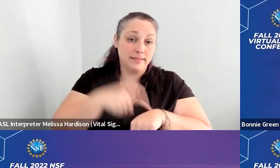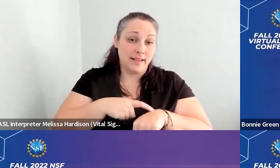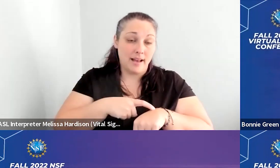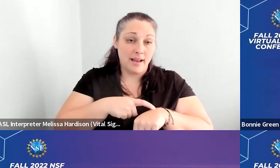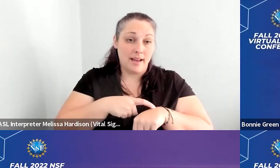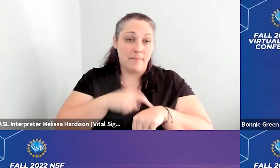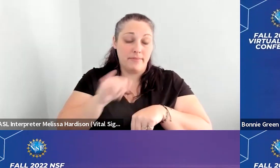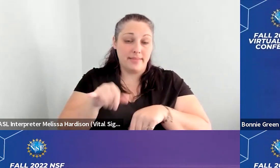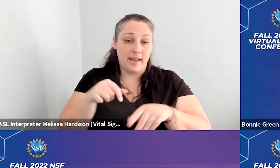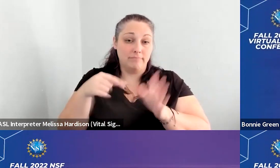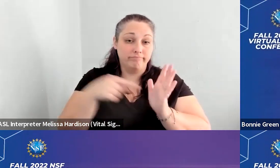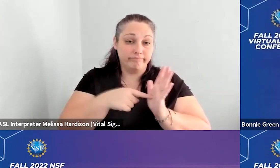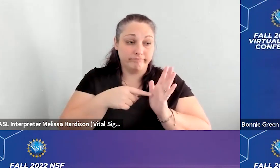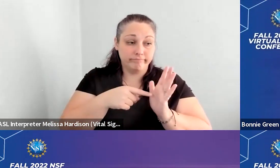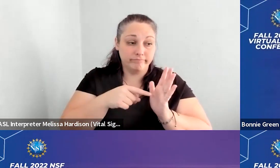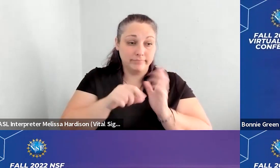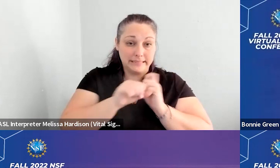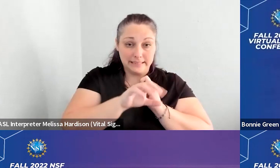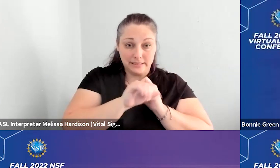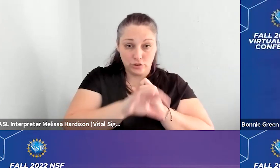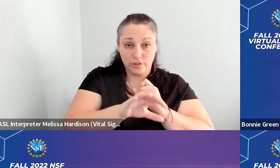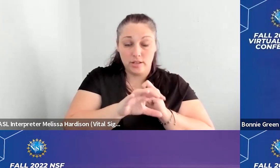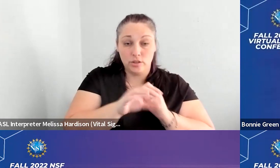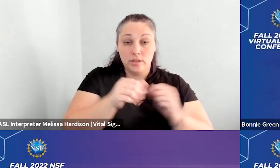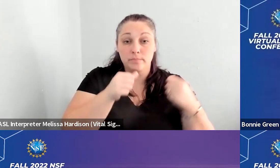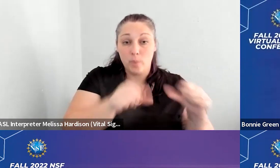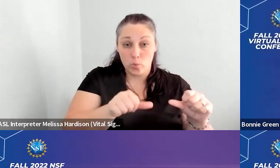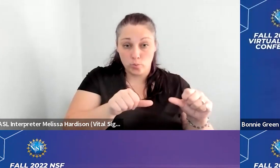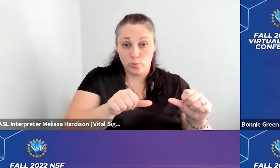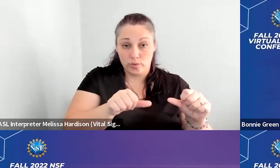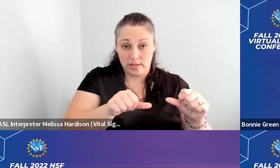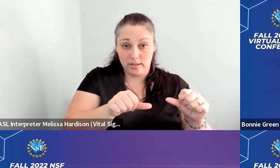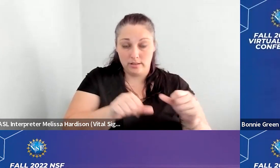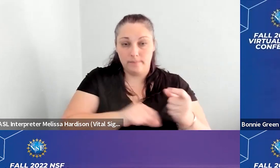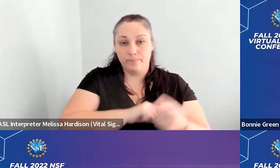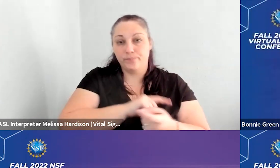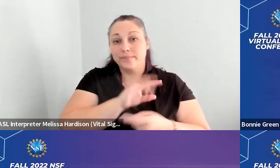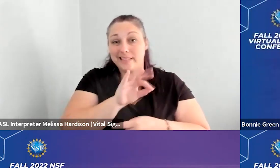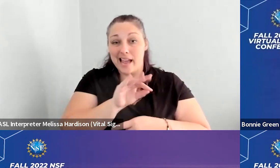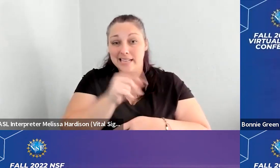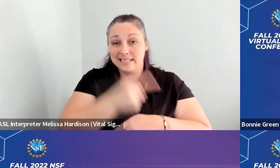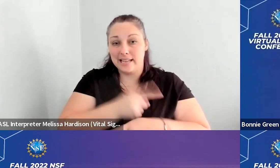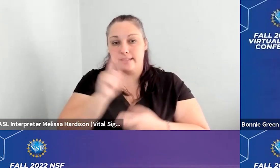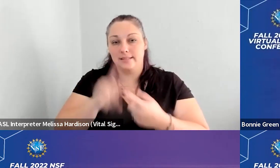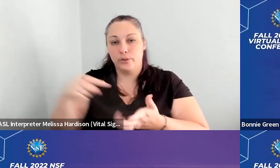of funding opportunity is posted to when the proposals are due.